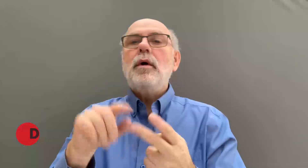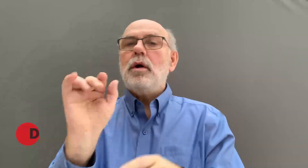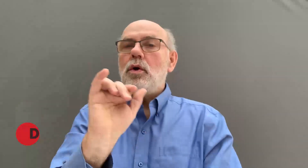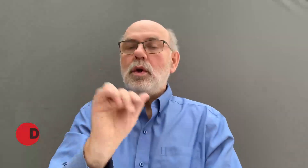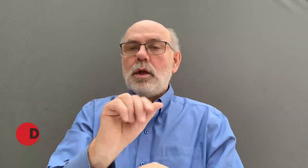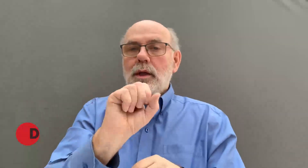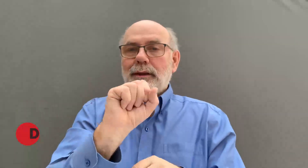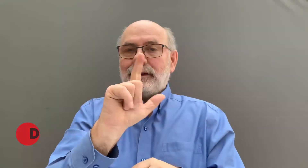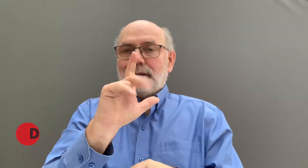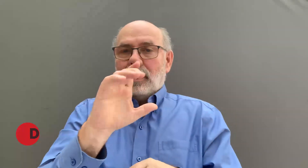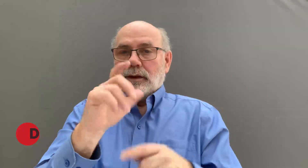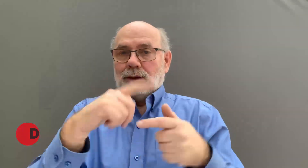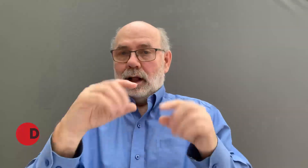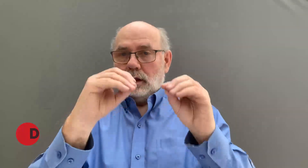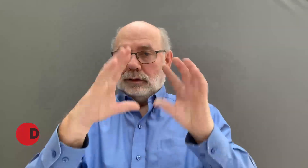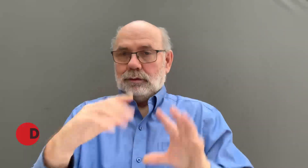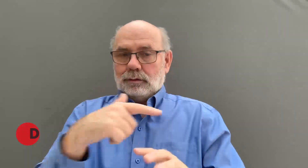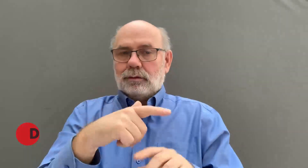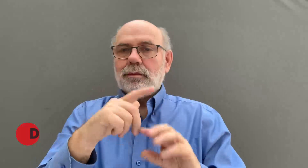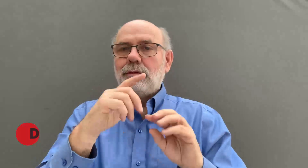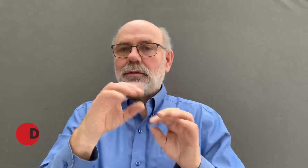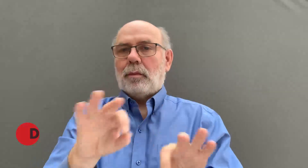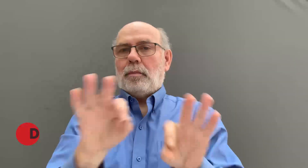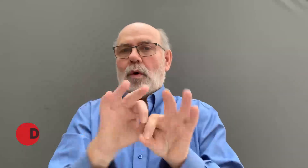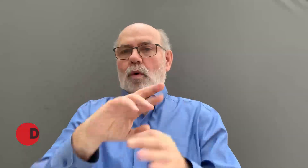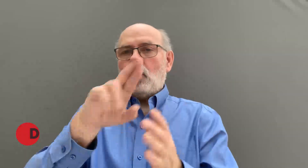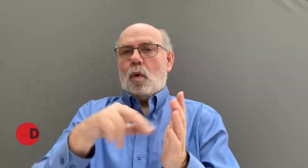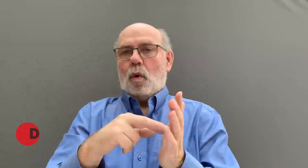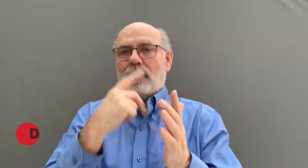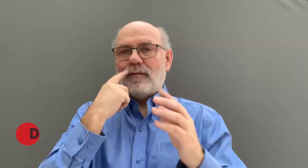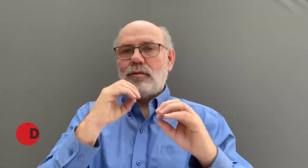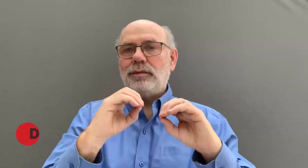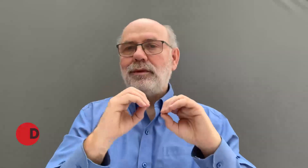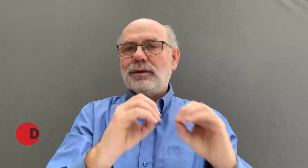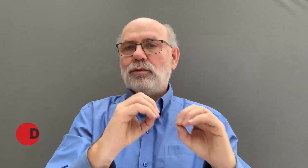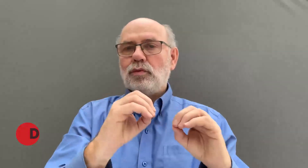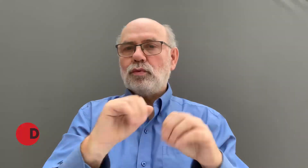Also SLIC sign language instructors play important roles in teaching